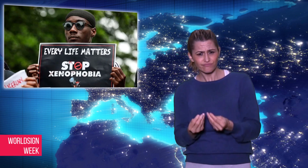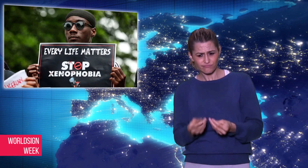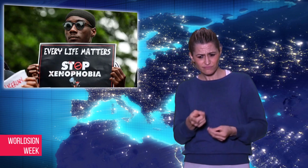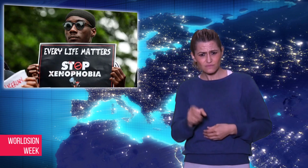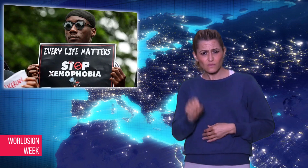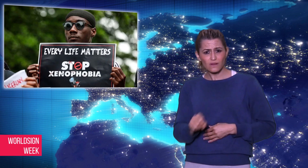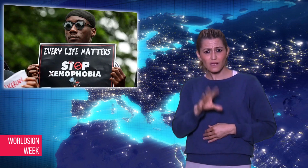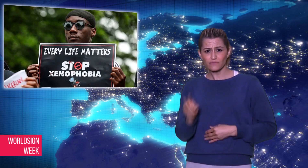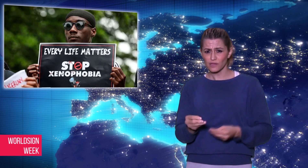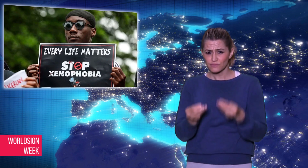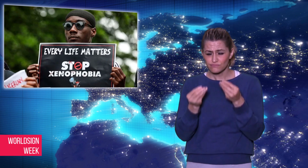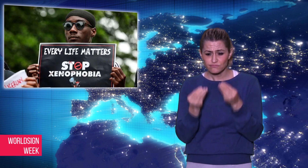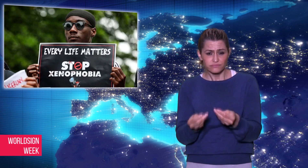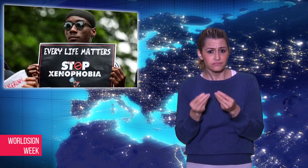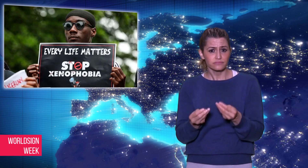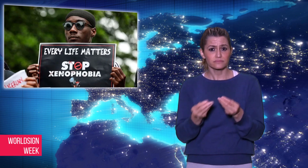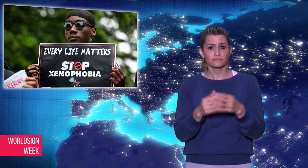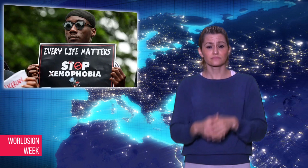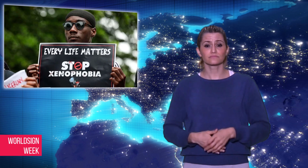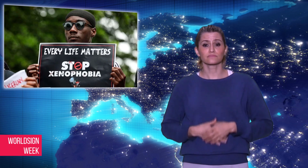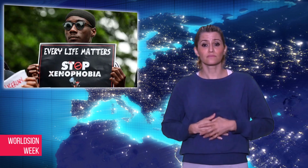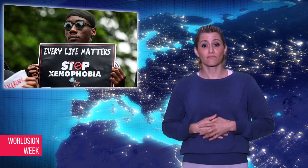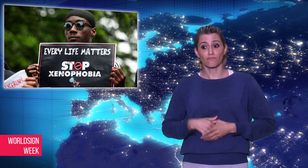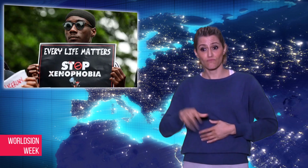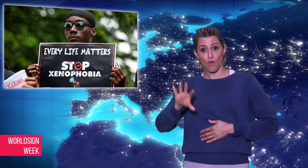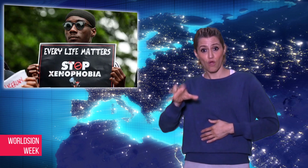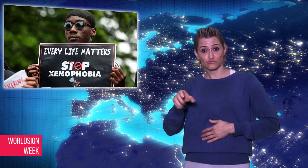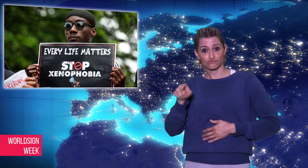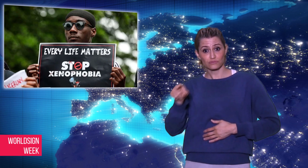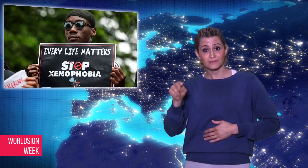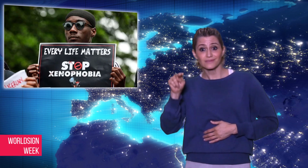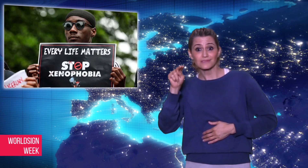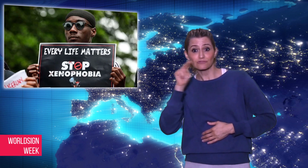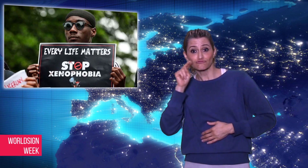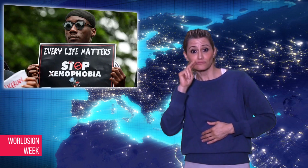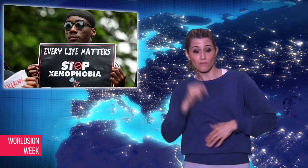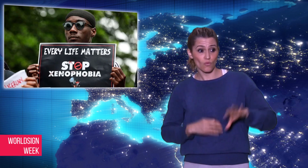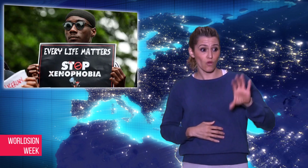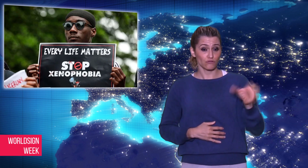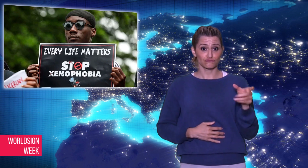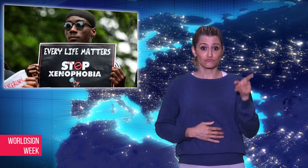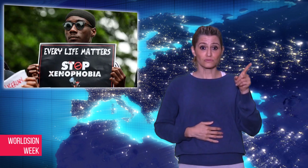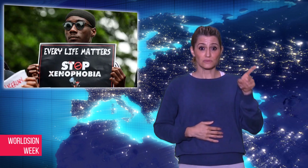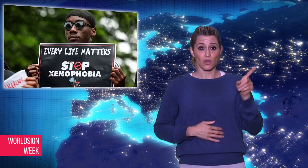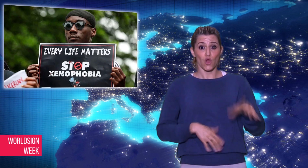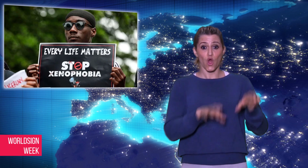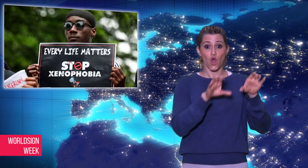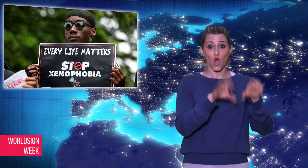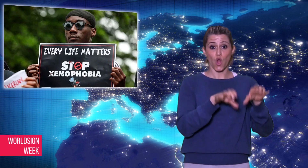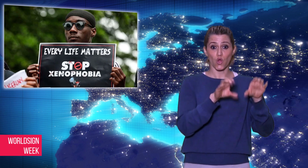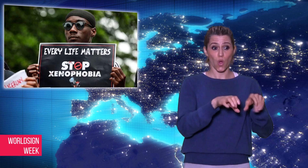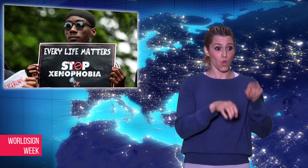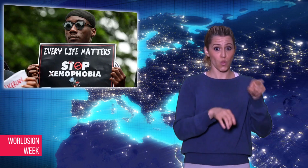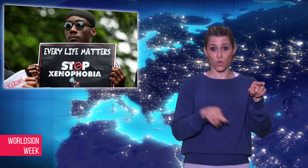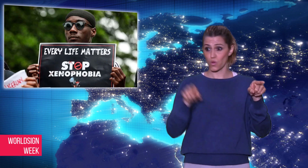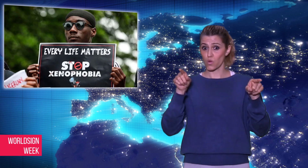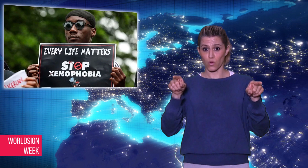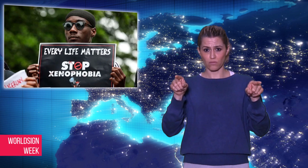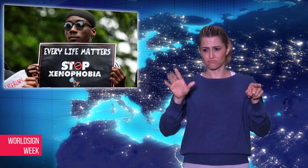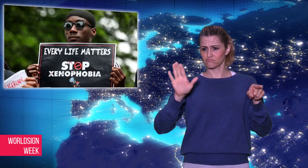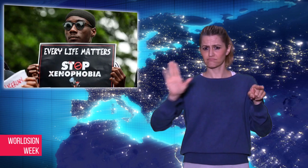Groups of angry local people in Nigeria and